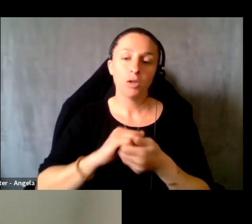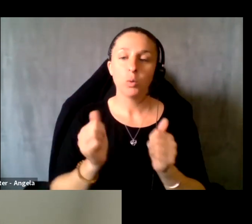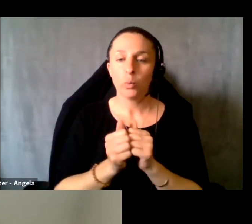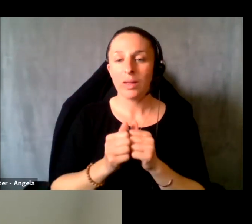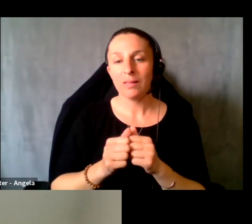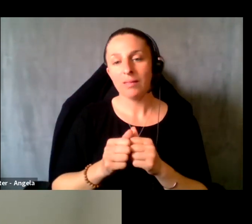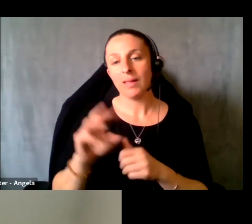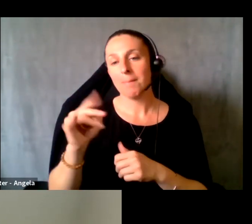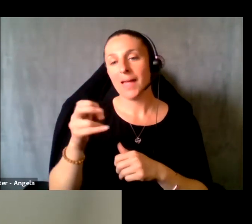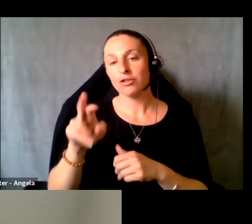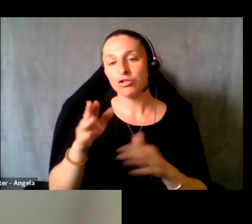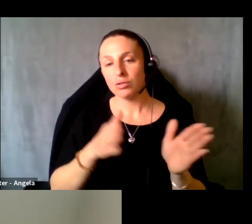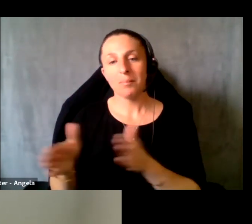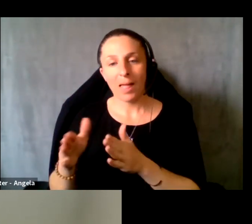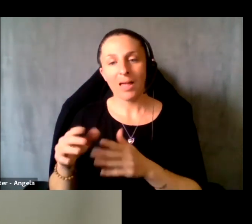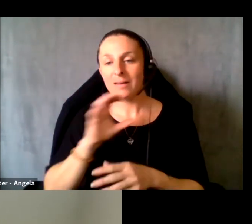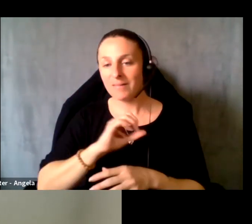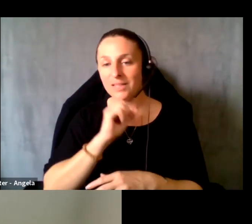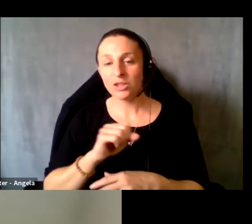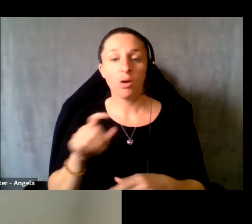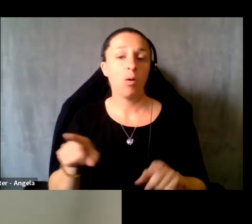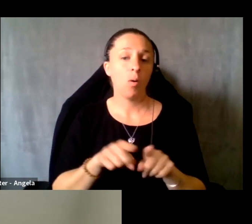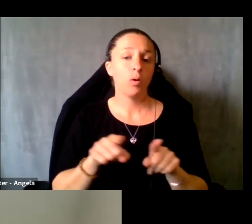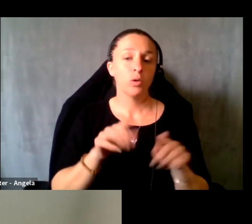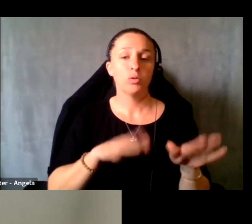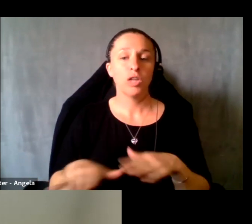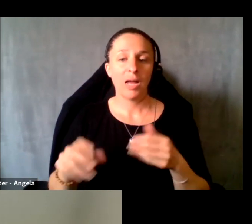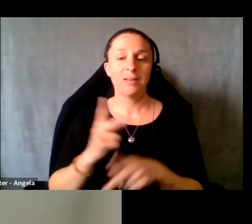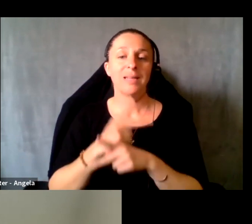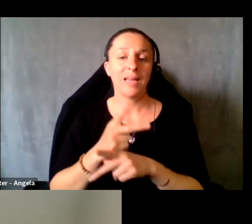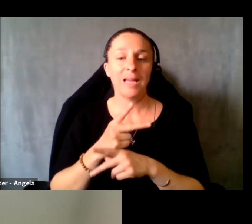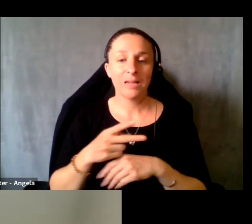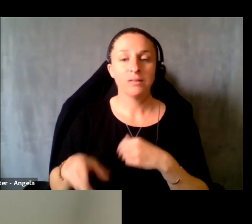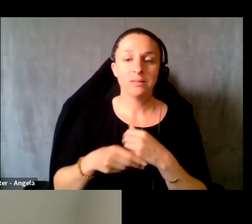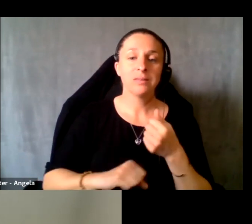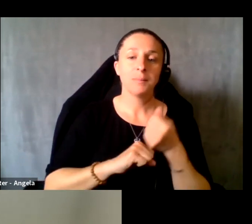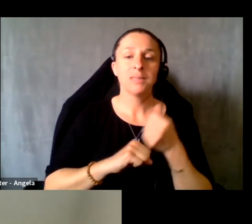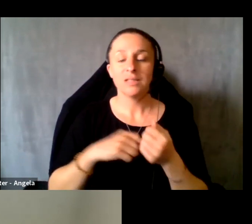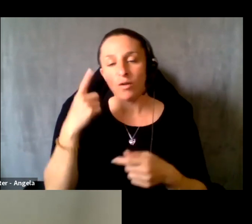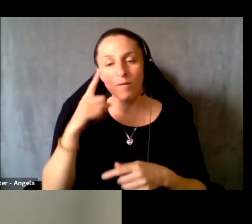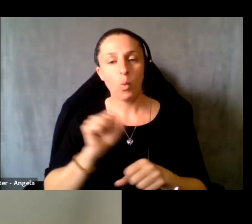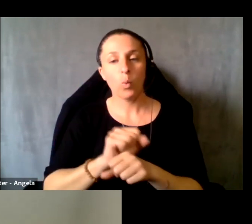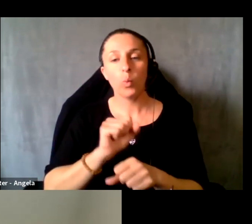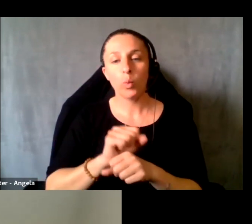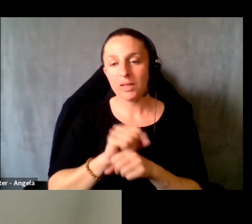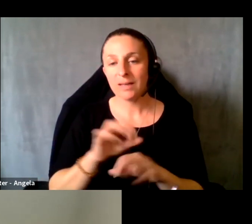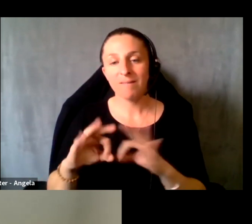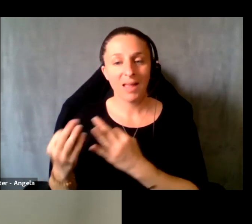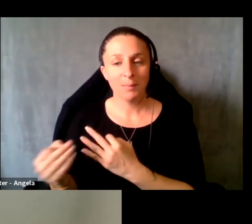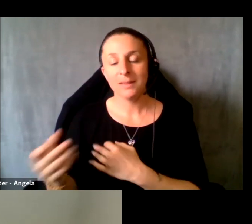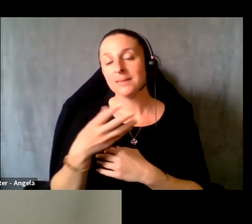on Aging. We also have childcare subsidies and programs for working families. And we